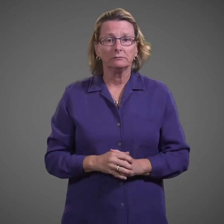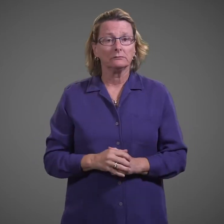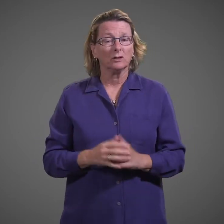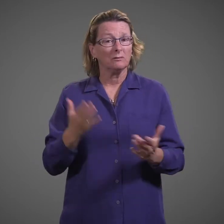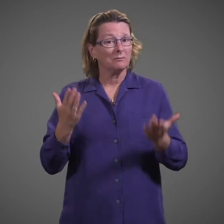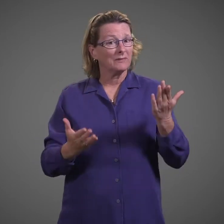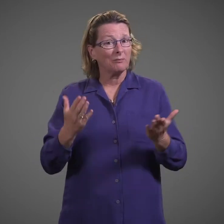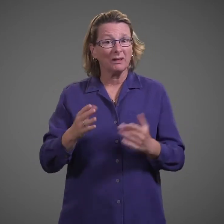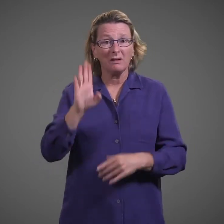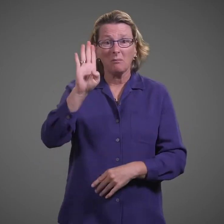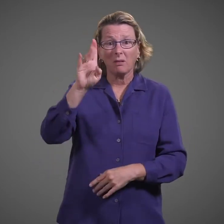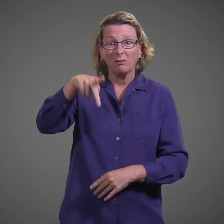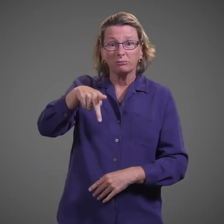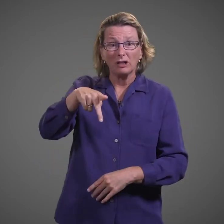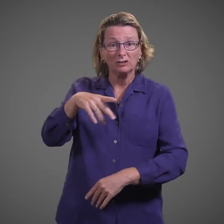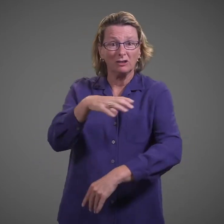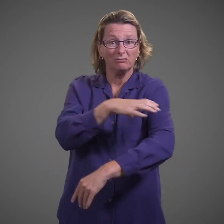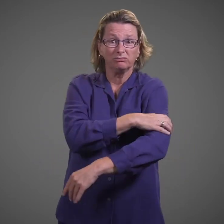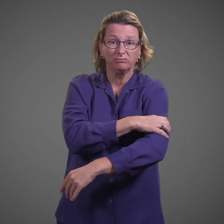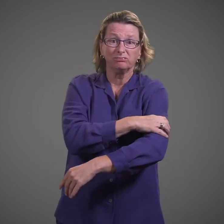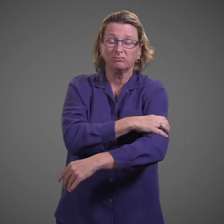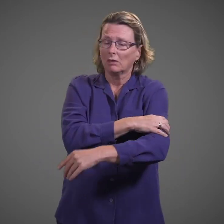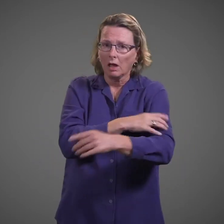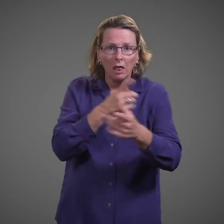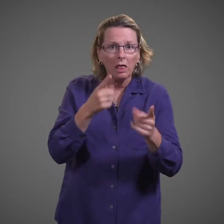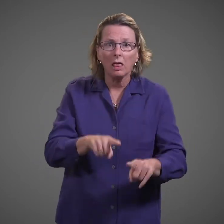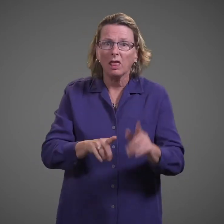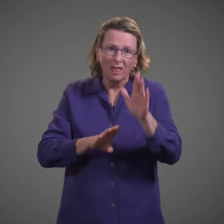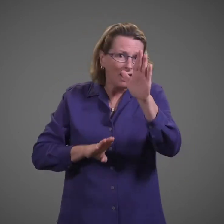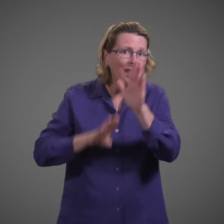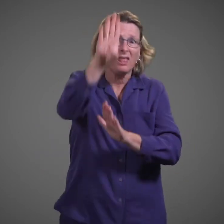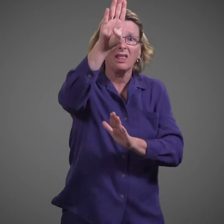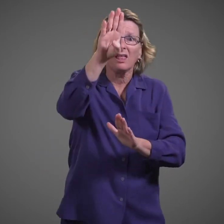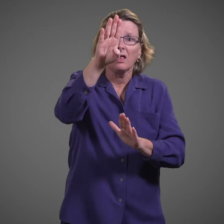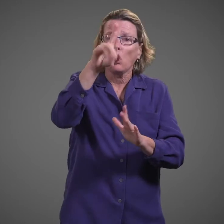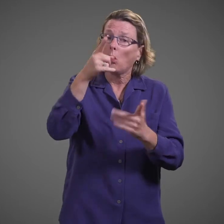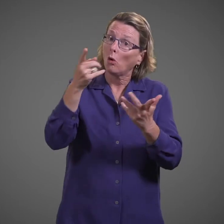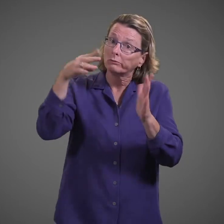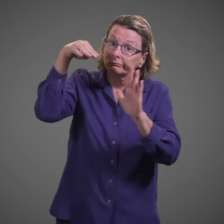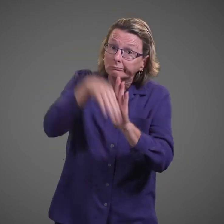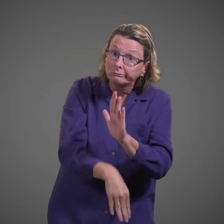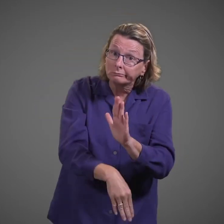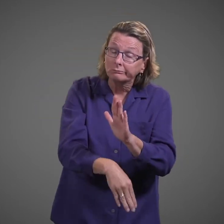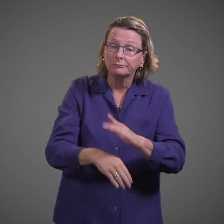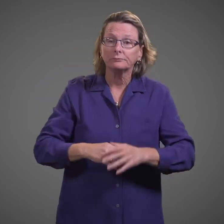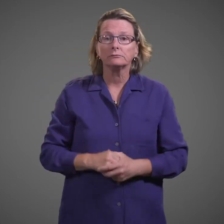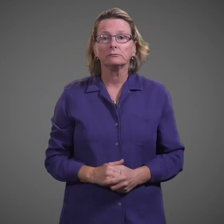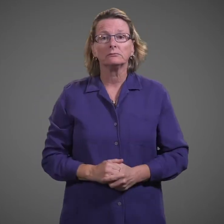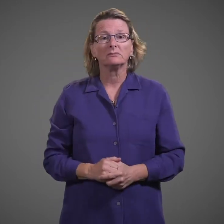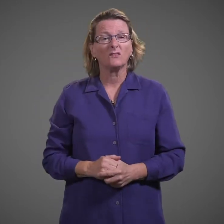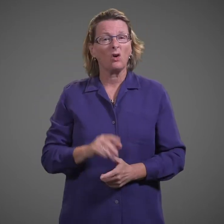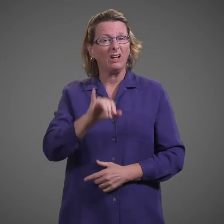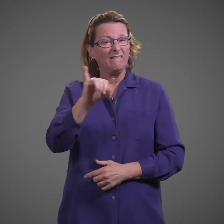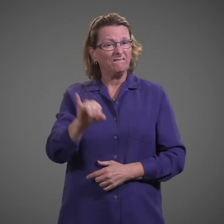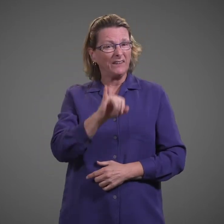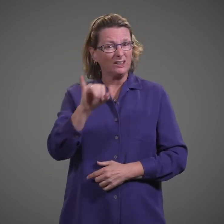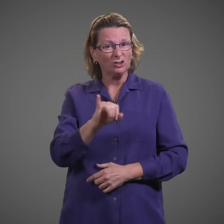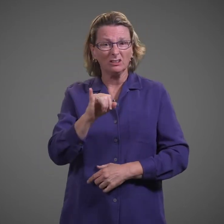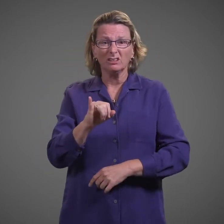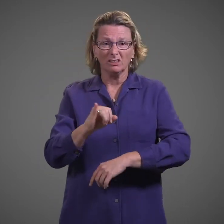Your blood pressure may be unusually high or low compared to your regular numbers.